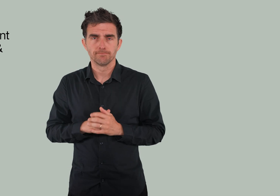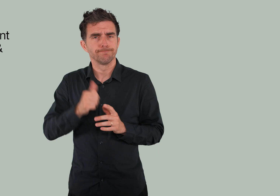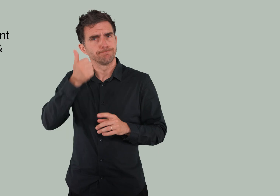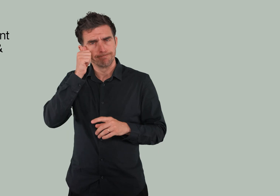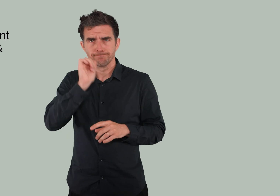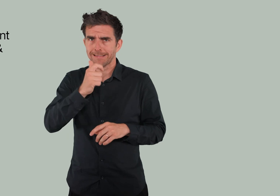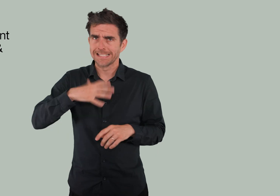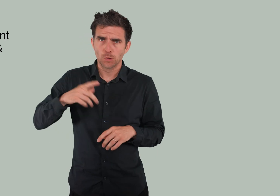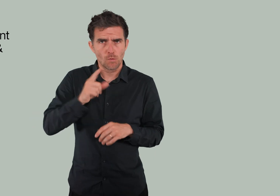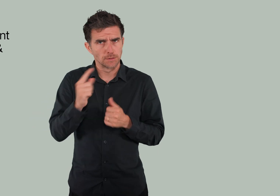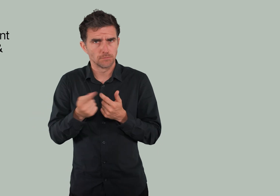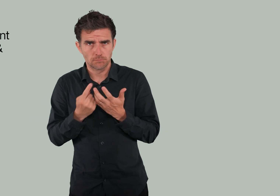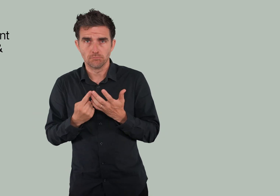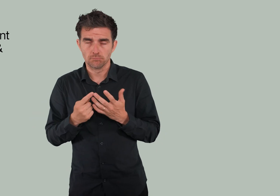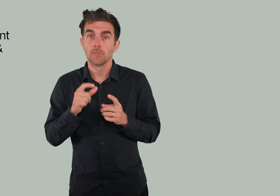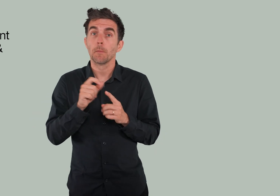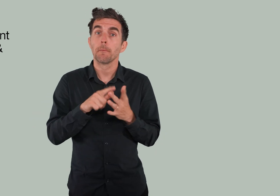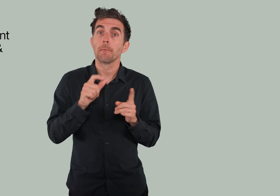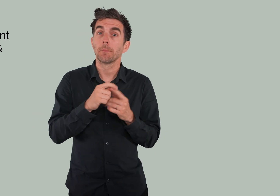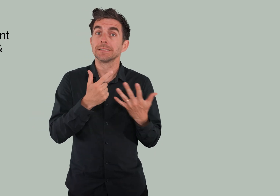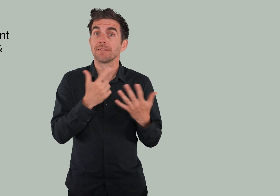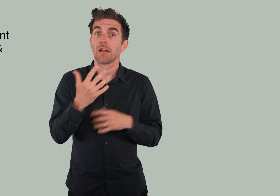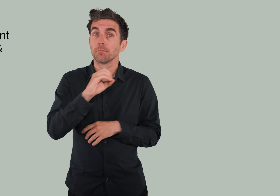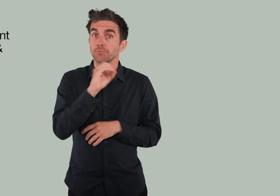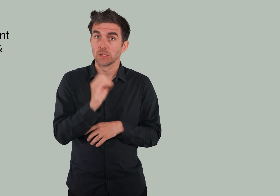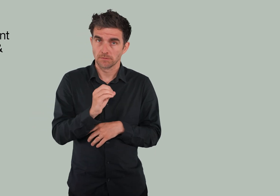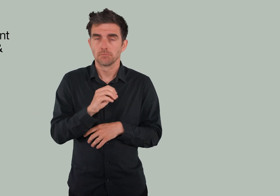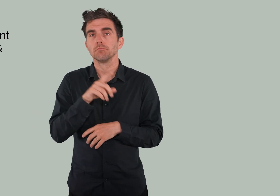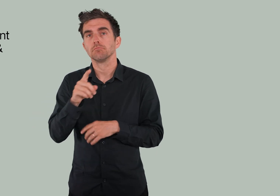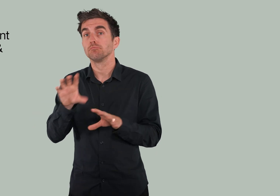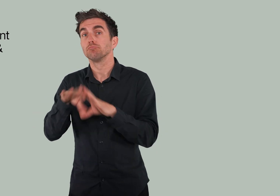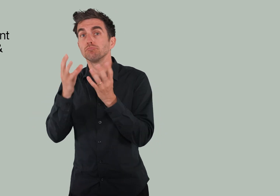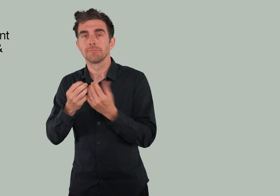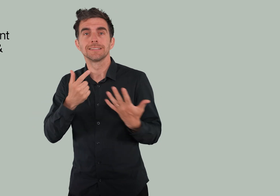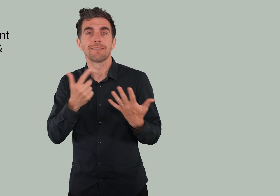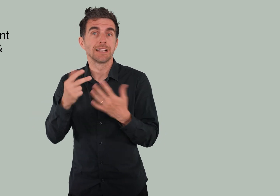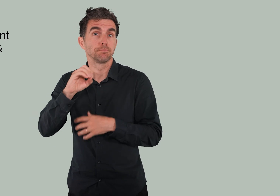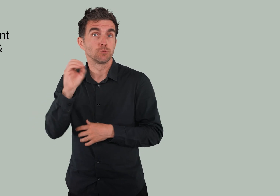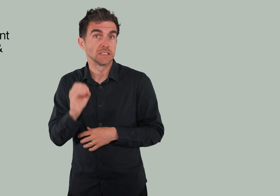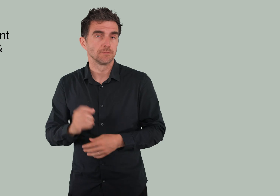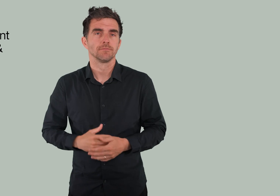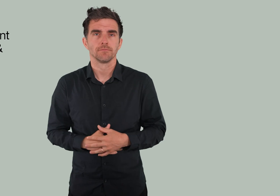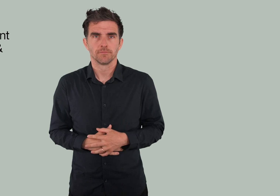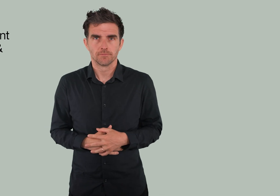and understood their needs (75 per cent for PIP and 78 per cent overall).